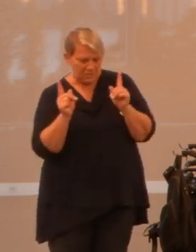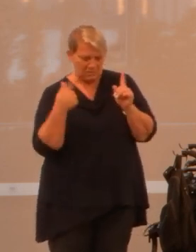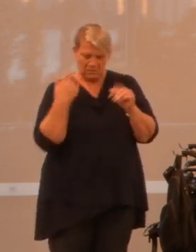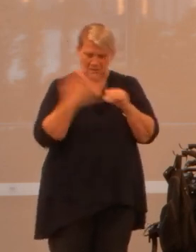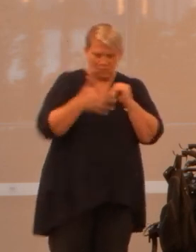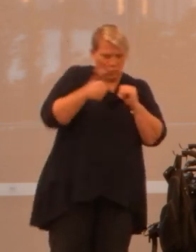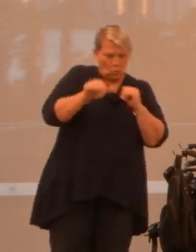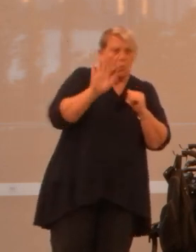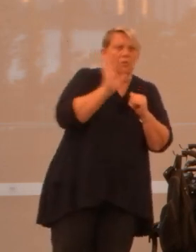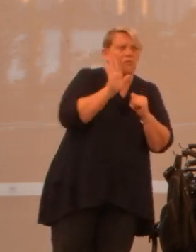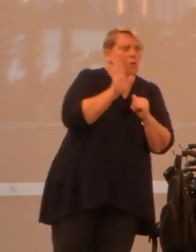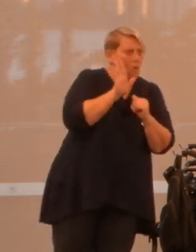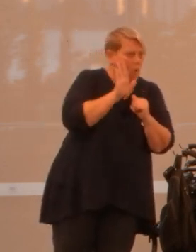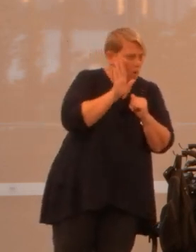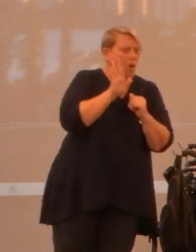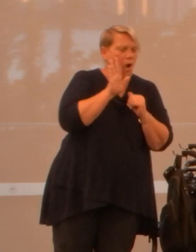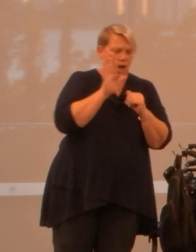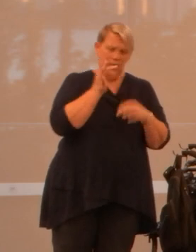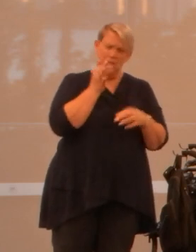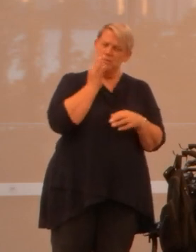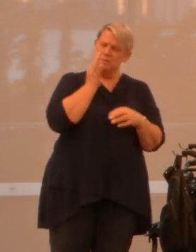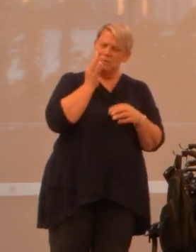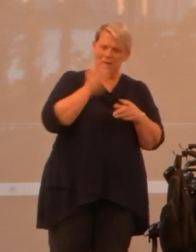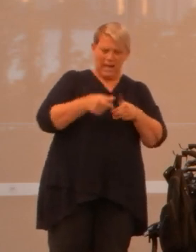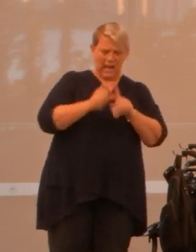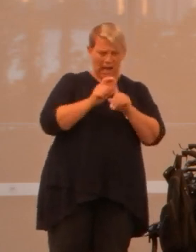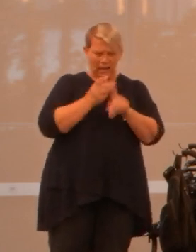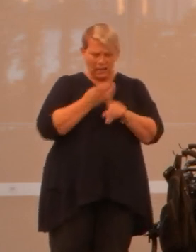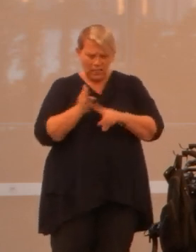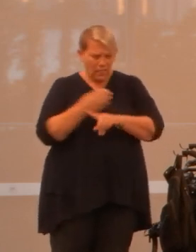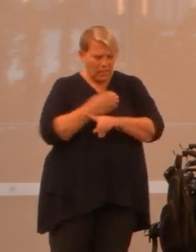it is quite hard to understand it.